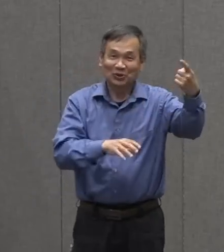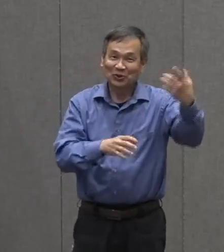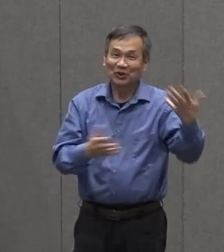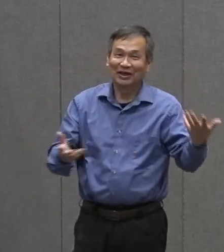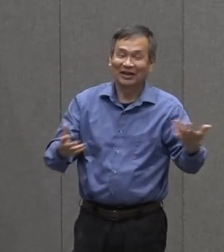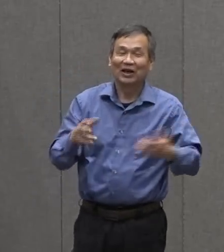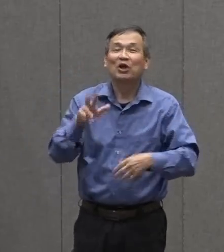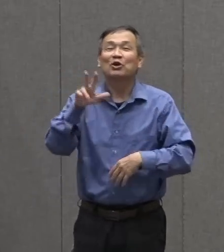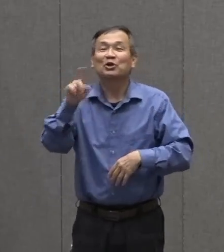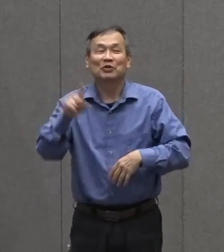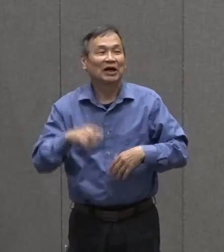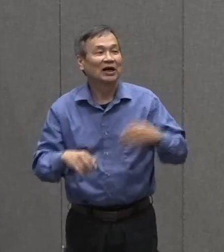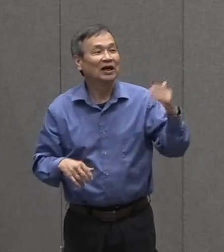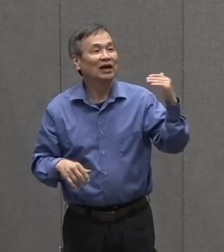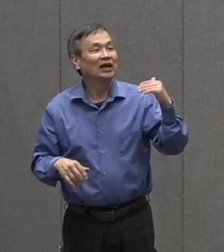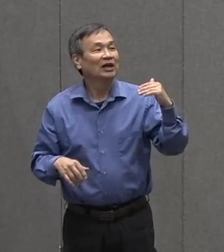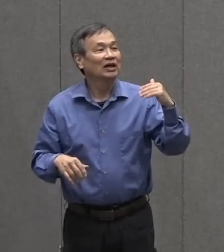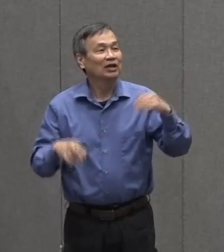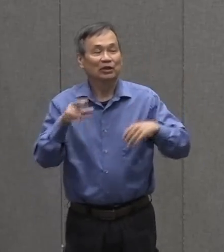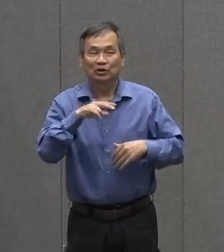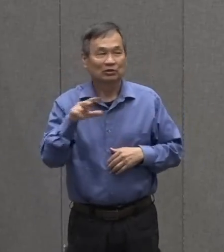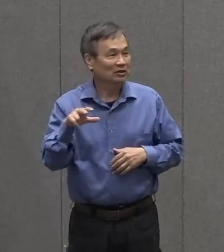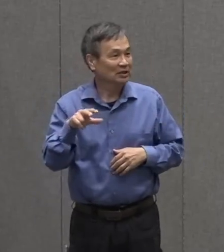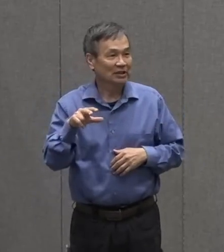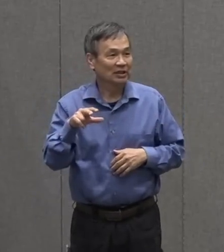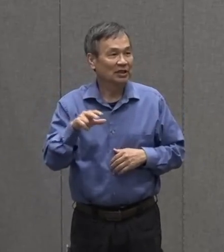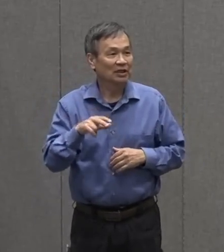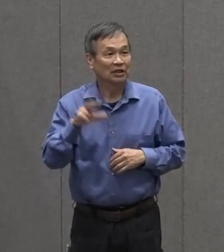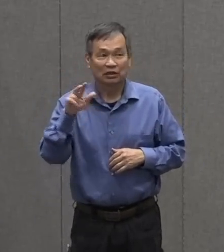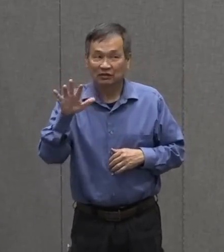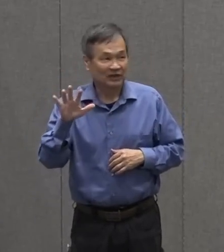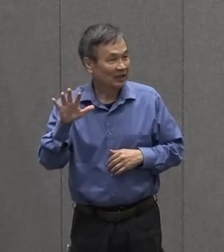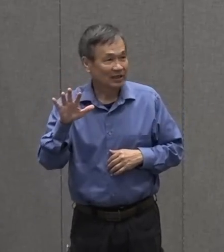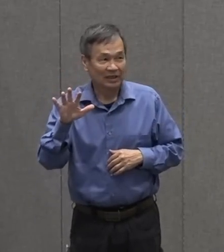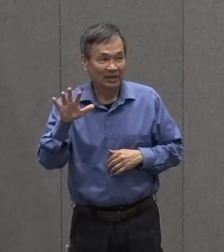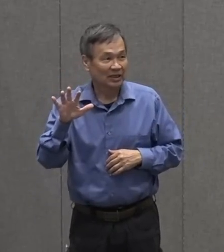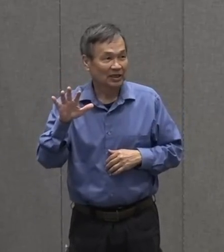31, not 33, not 35 That's it to where we have right now.